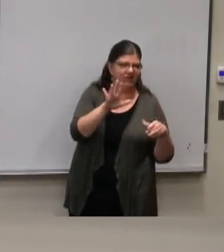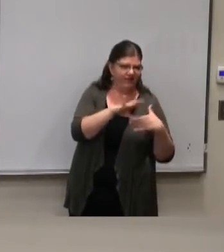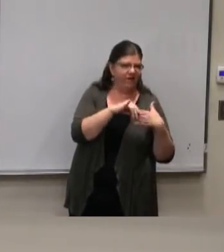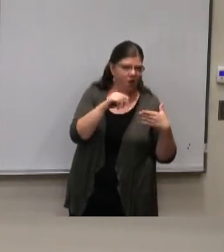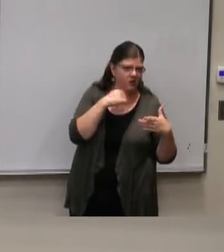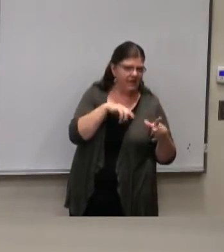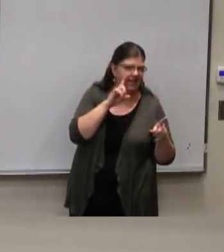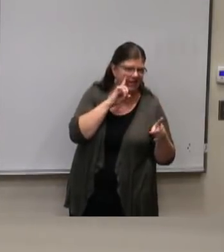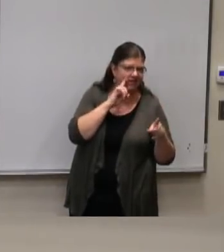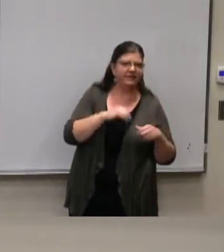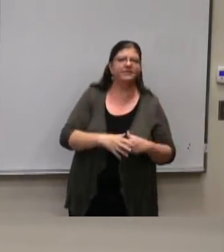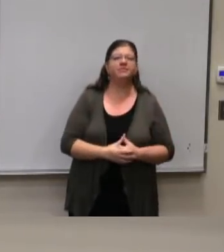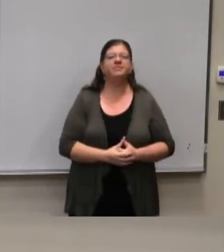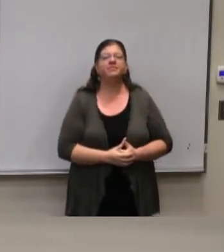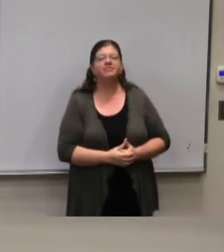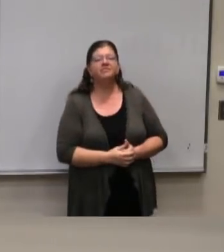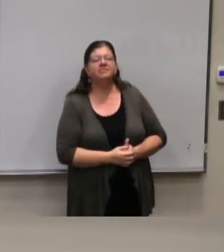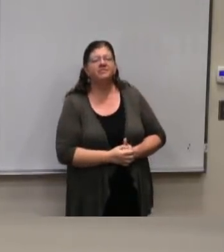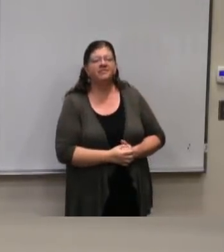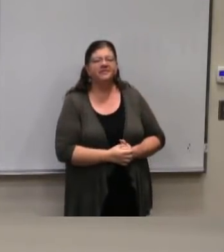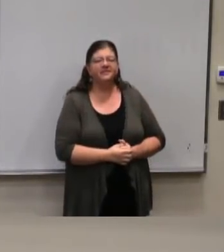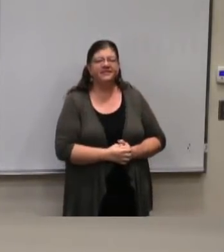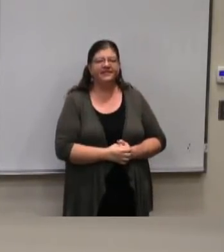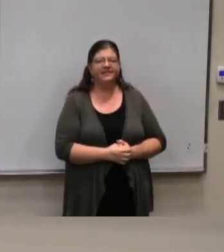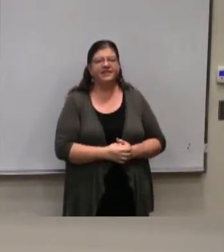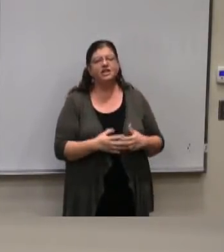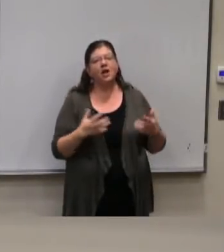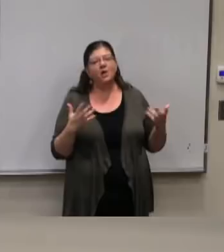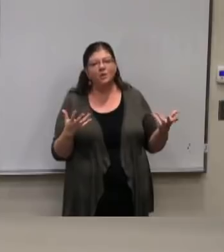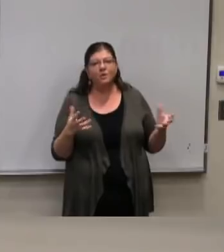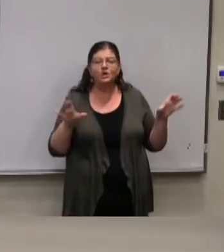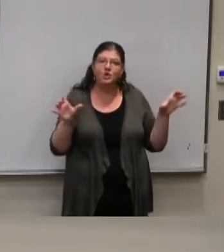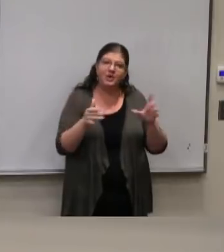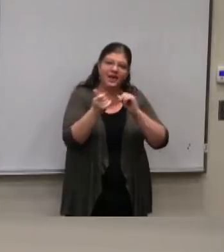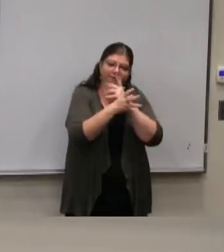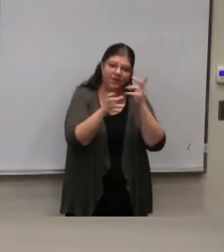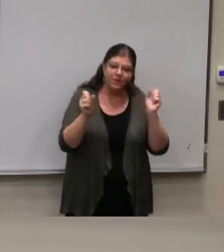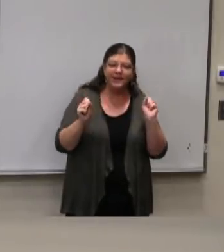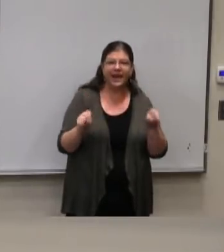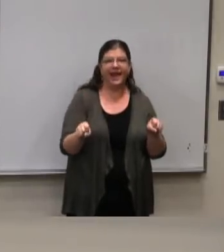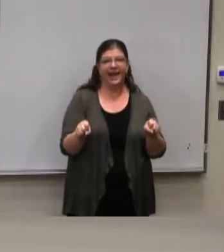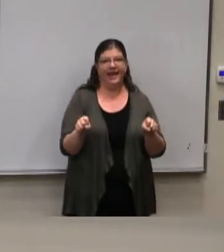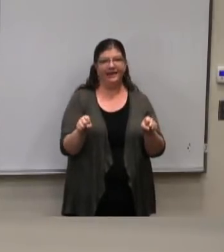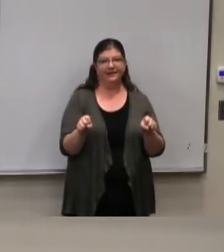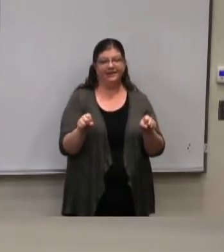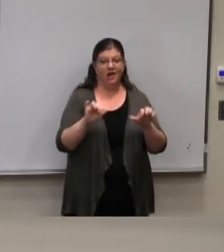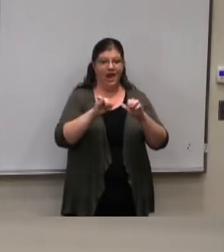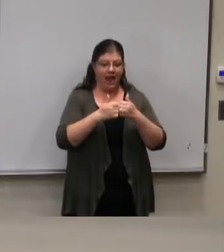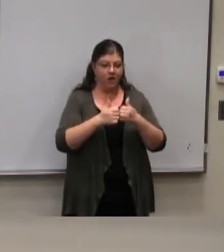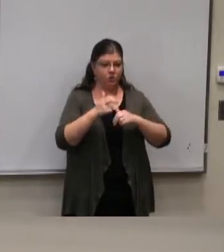So, so we're doing all we can to really, how do we build that framework of safety?